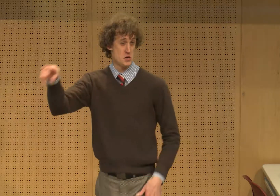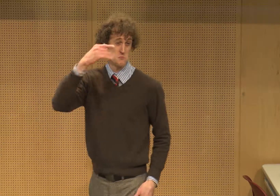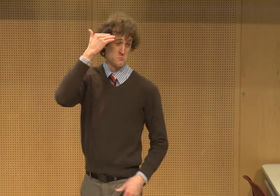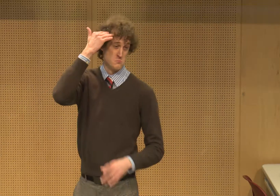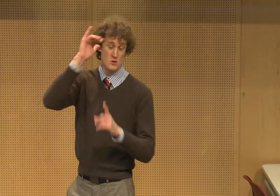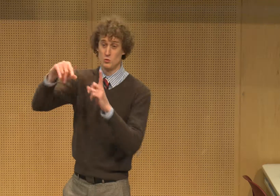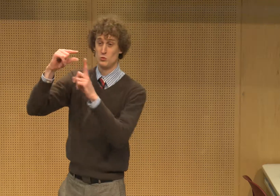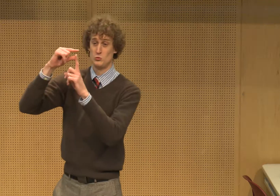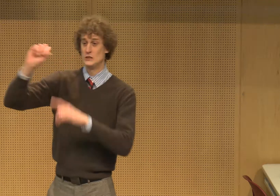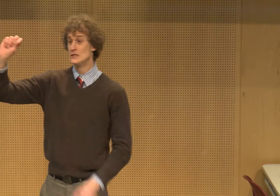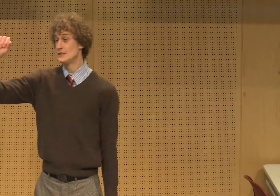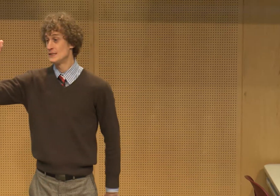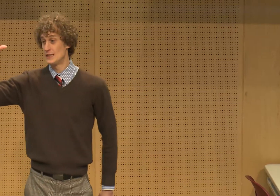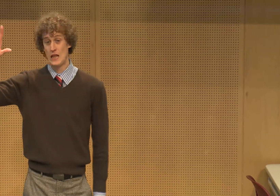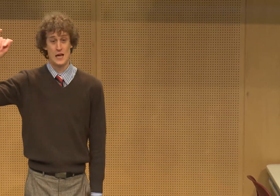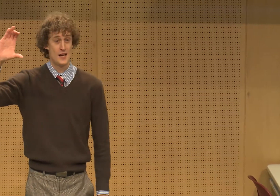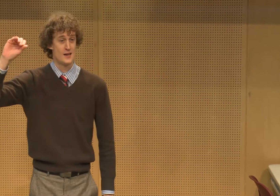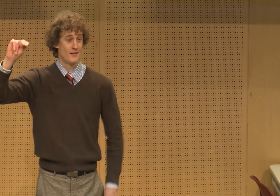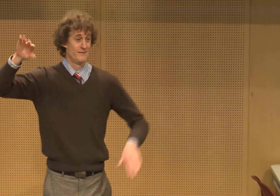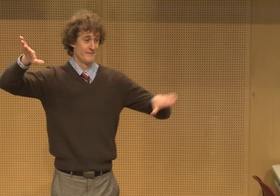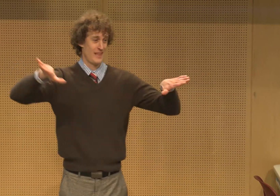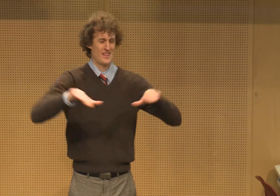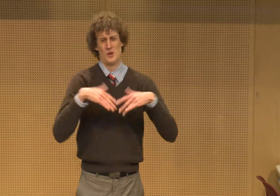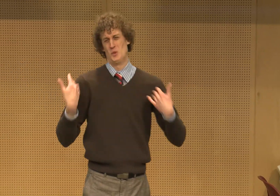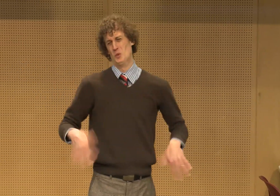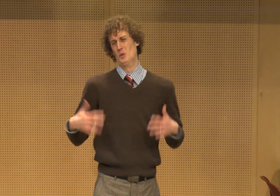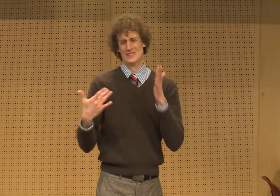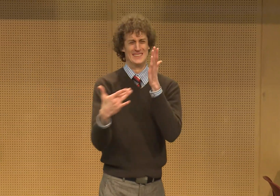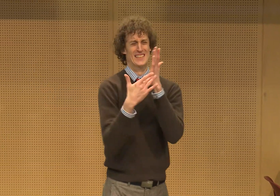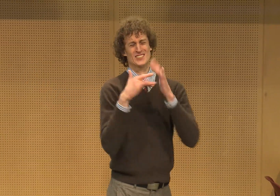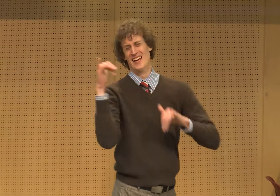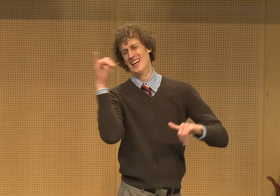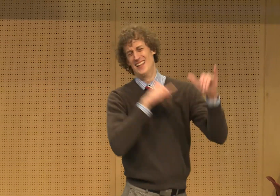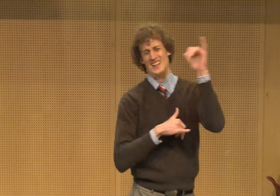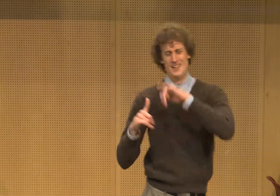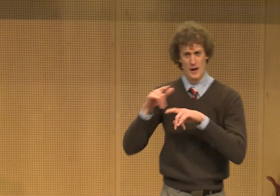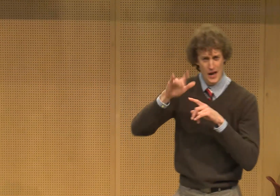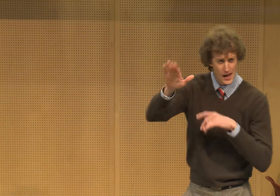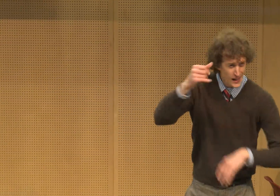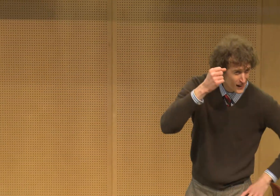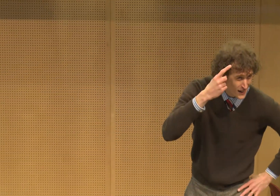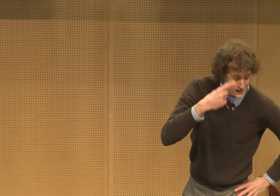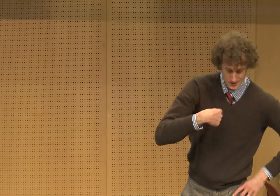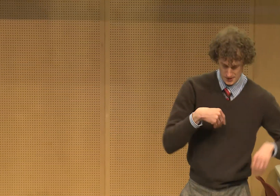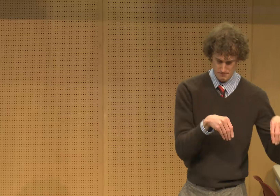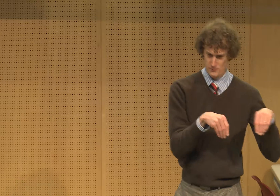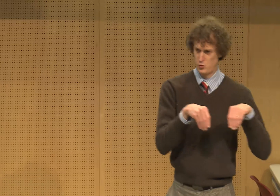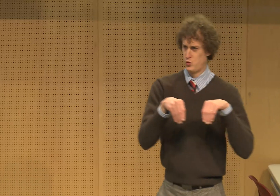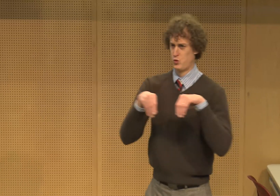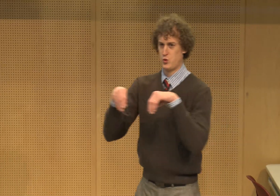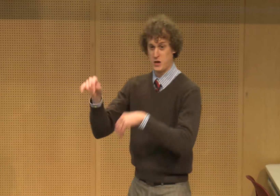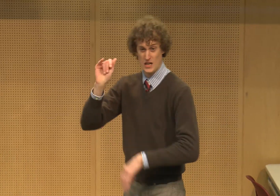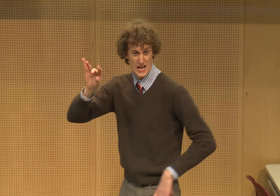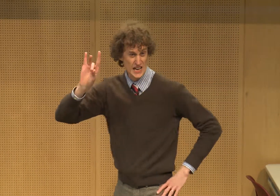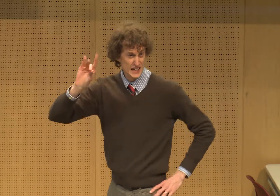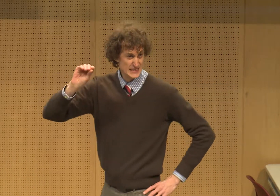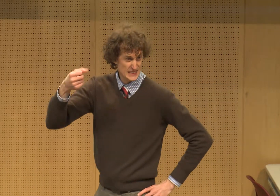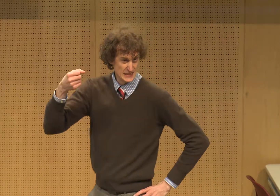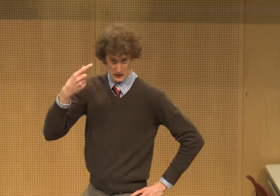So now you are aware, you have heard the term Silicon Valley, that location in California where technology is just huge.